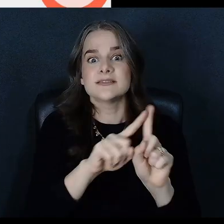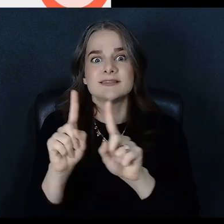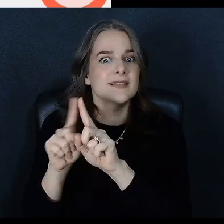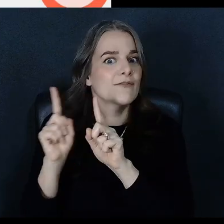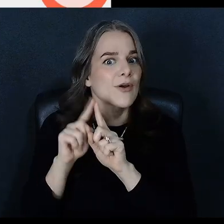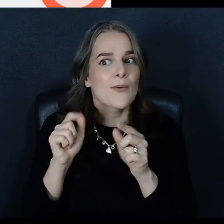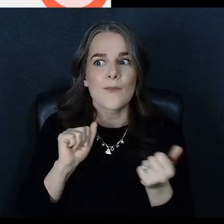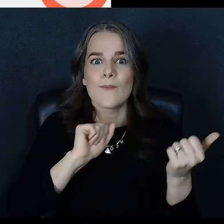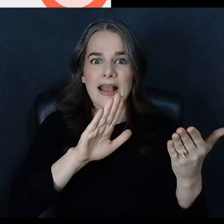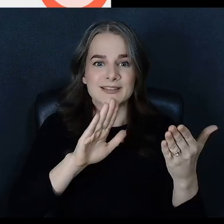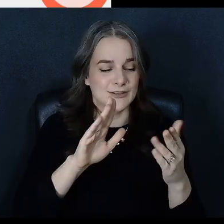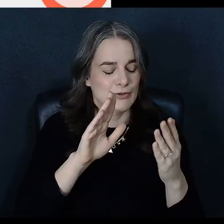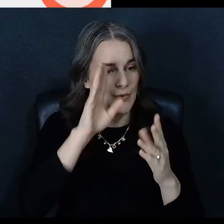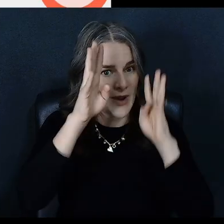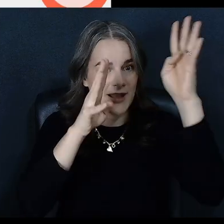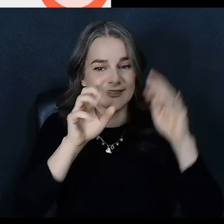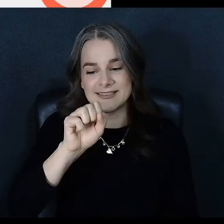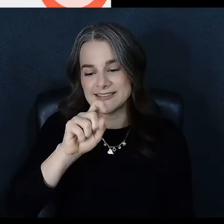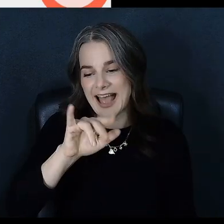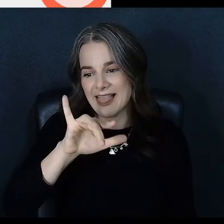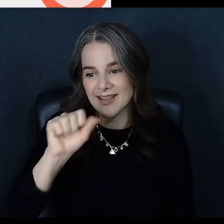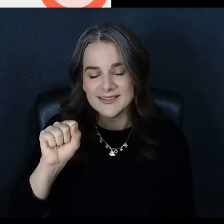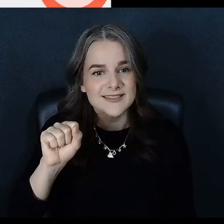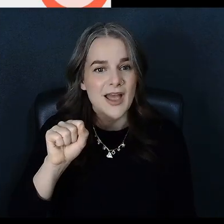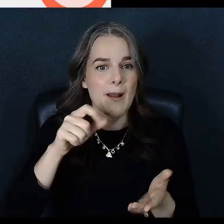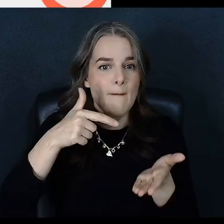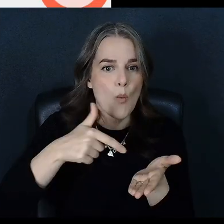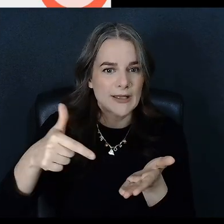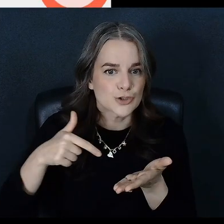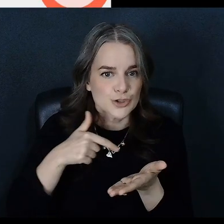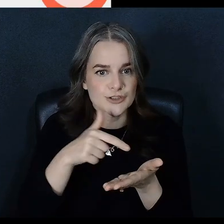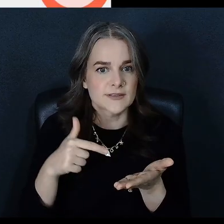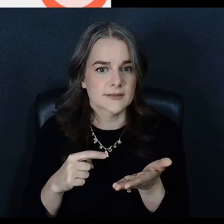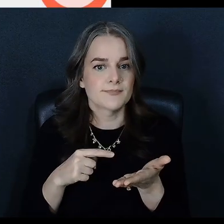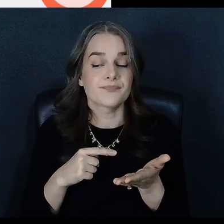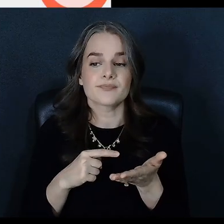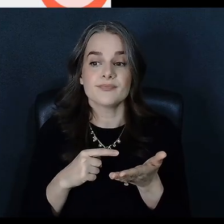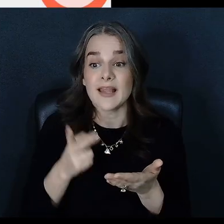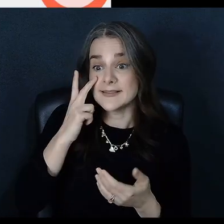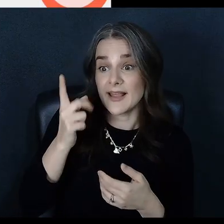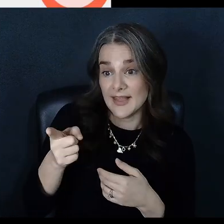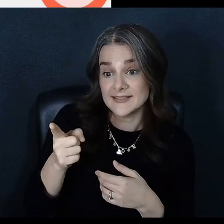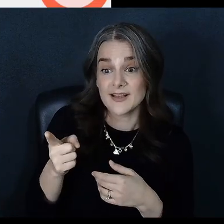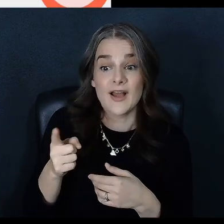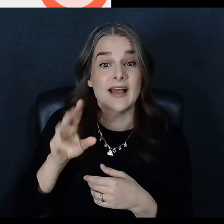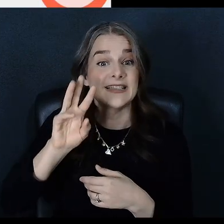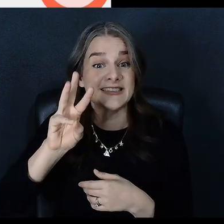The one is on the screen here from Makers Making Change called the Finger-- the 6th Finger is what they call this, or the Toe Stylus.